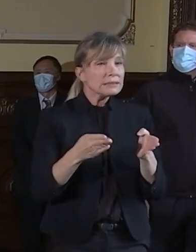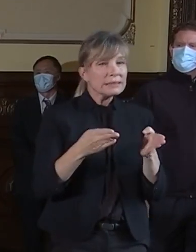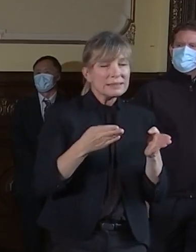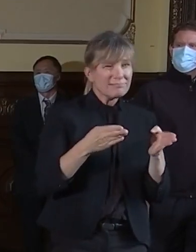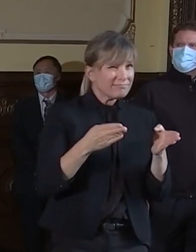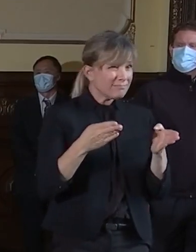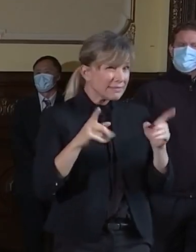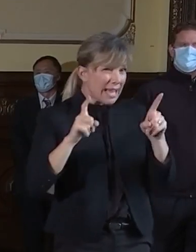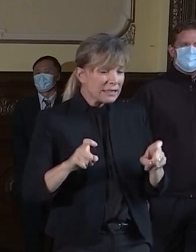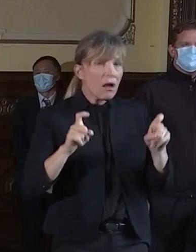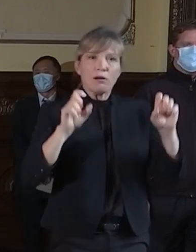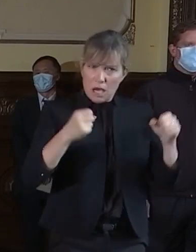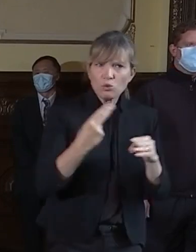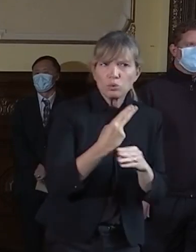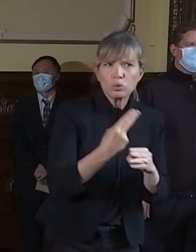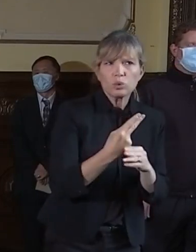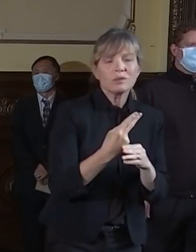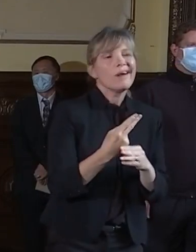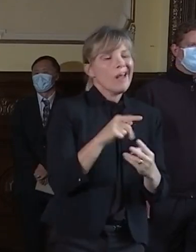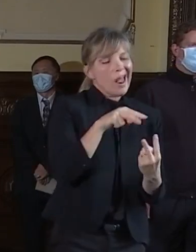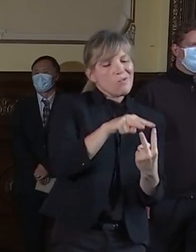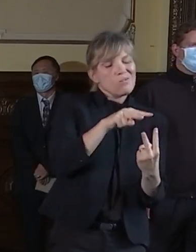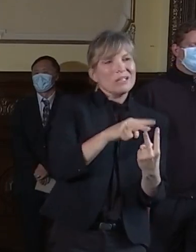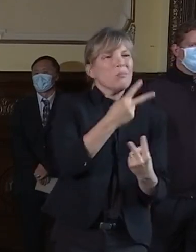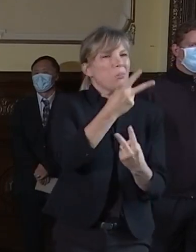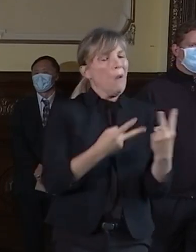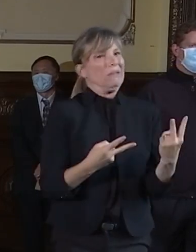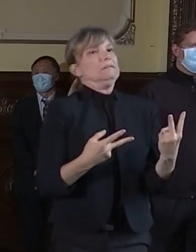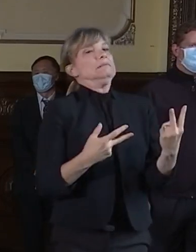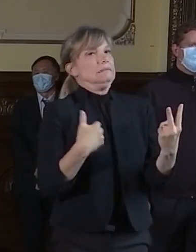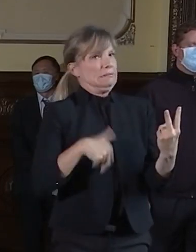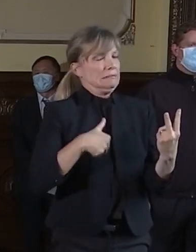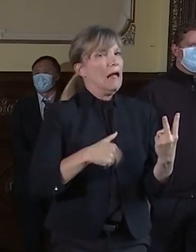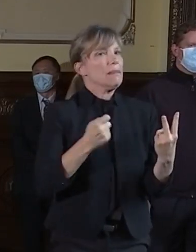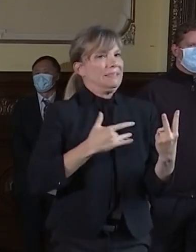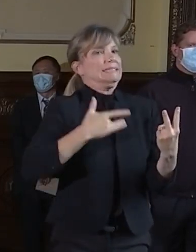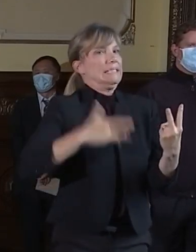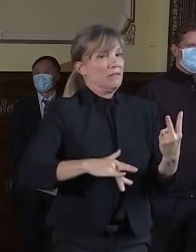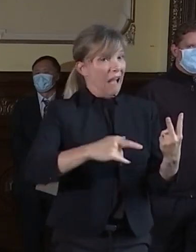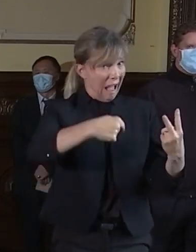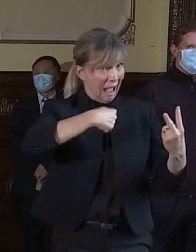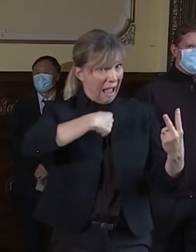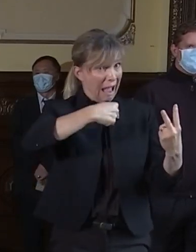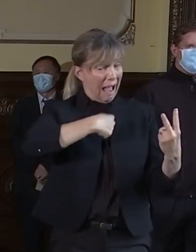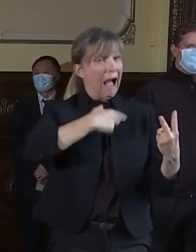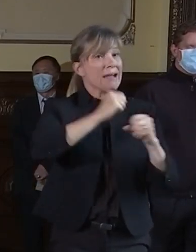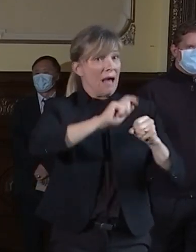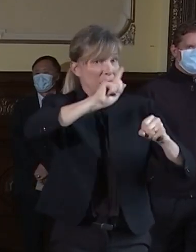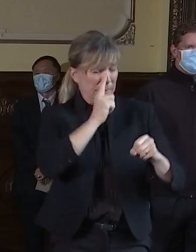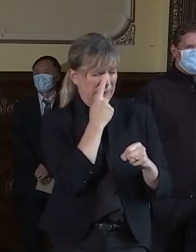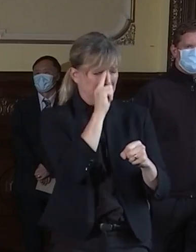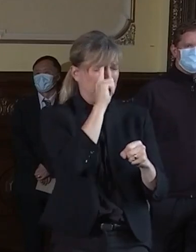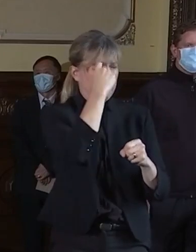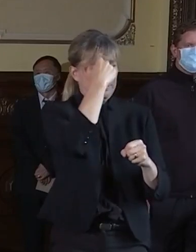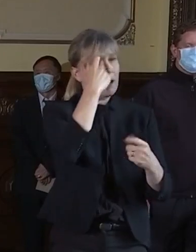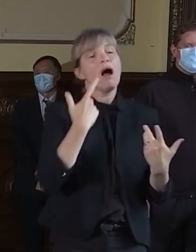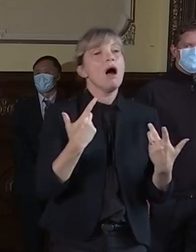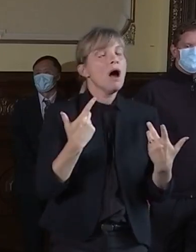METHOD, BOTH OF THESE METHODS OF TYPES OF TESTING CAN BE USED AND HAVE SIMILAR SENSITIVITY.